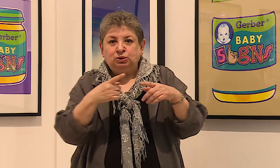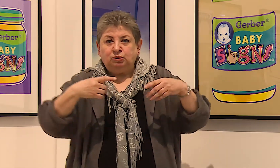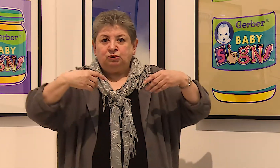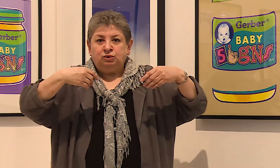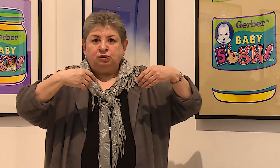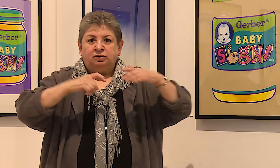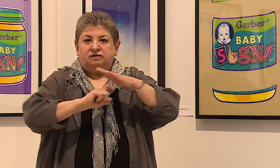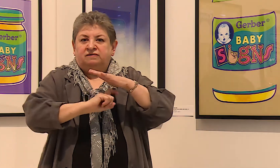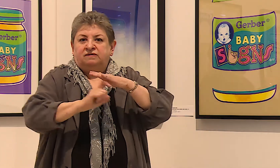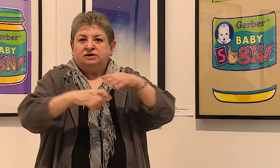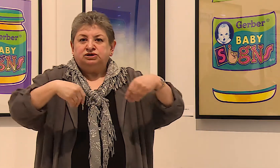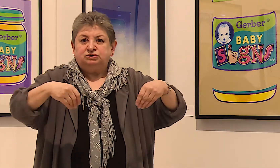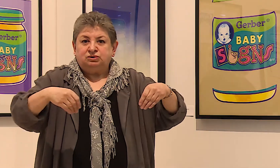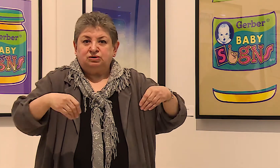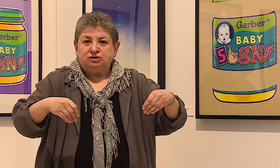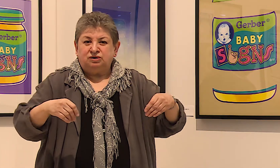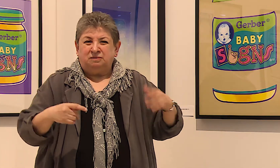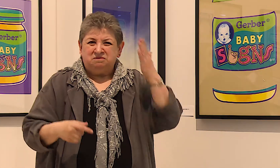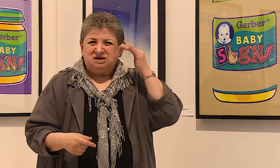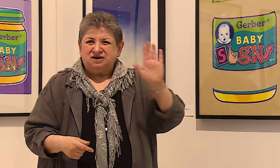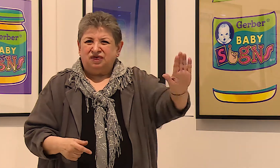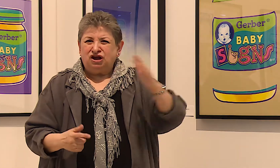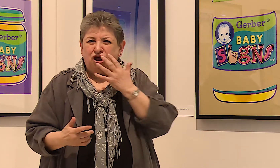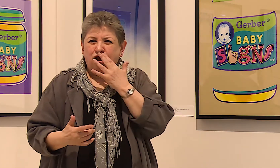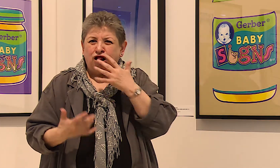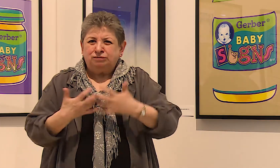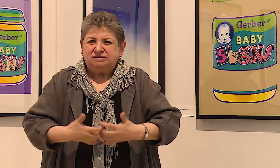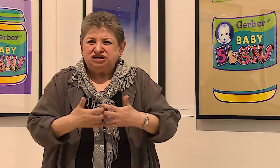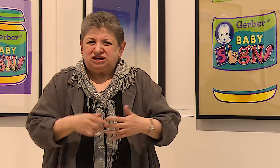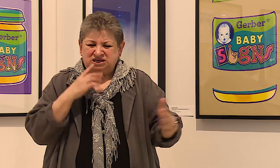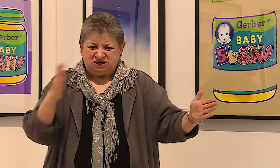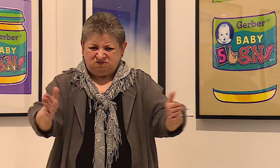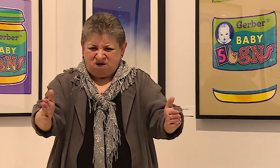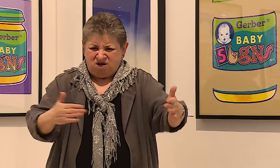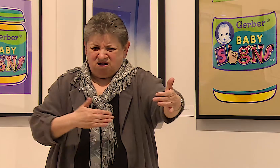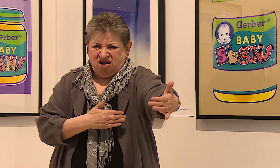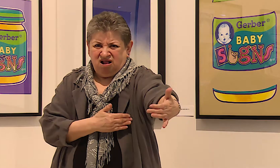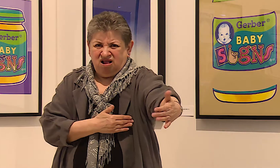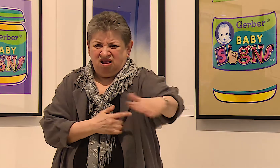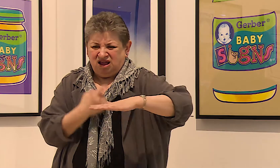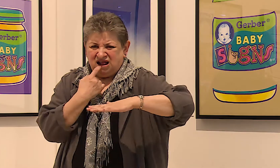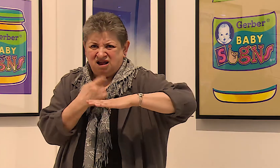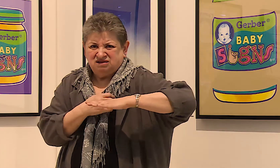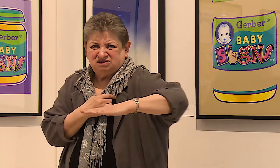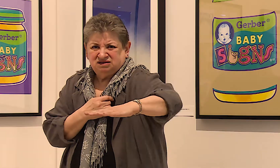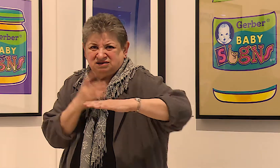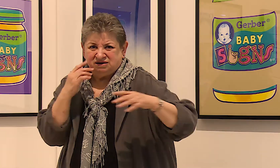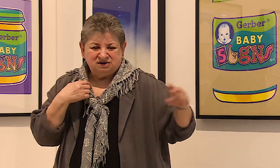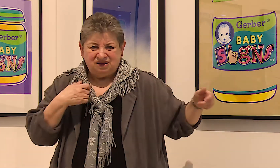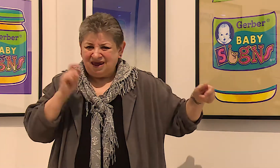Now, this is connected to this other piece. The first piece I carried to the store,